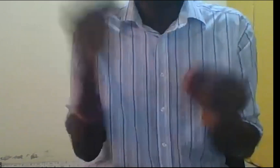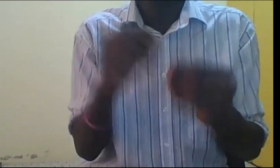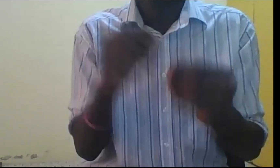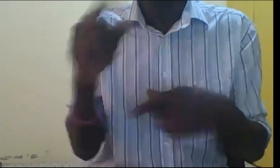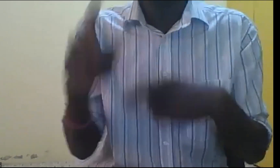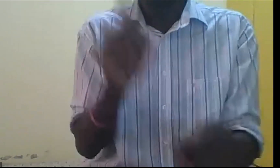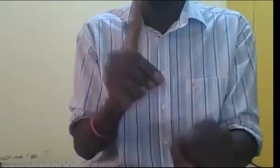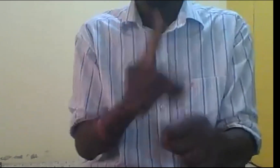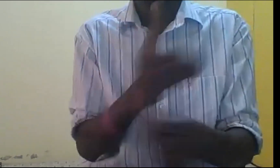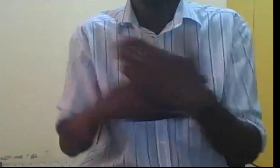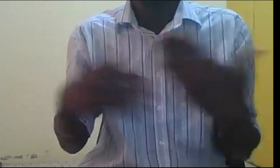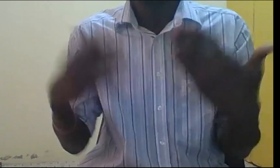Thank you. We need to also know, give them leadership roles in order to make things easy in the whole perspective.